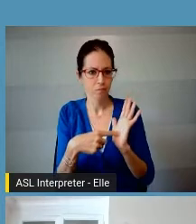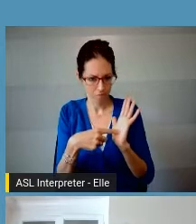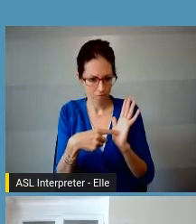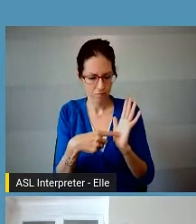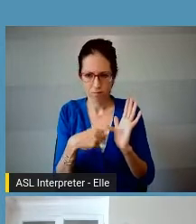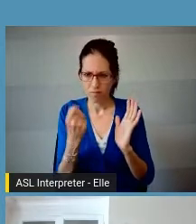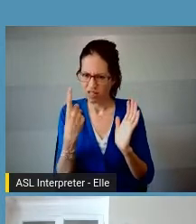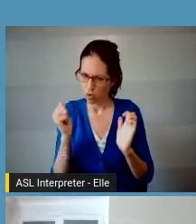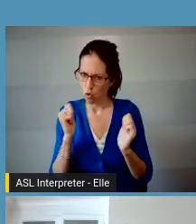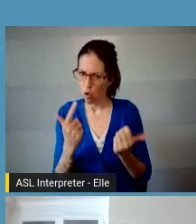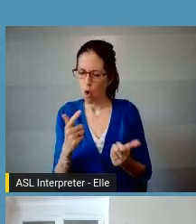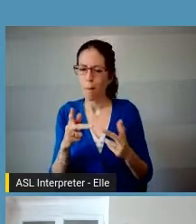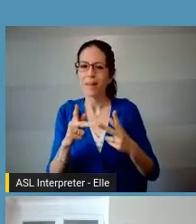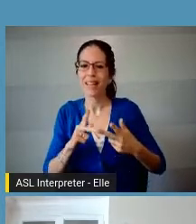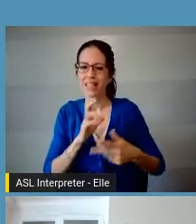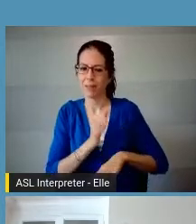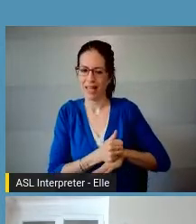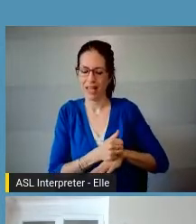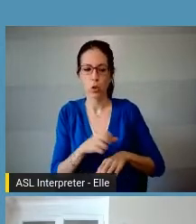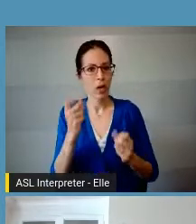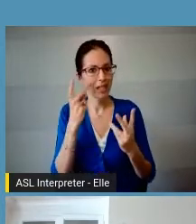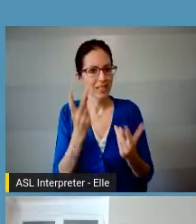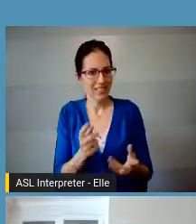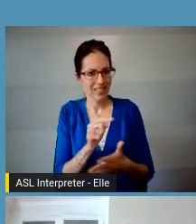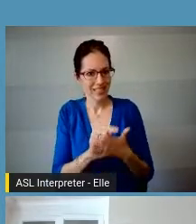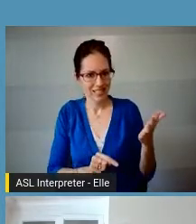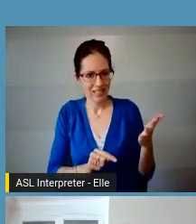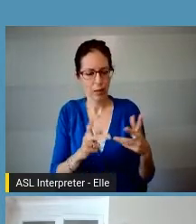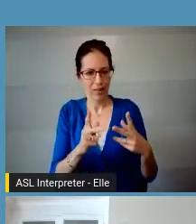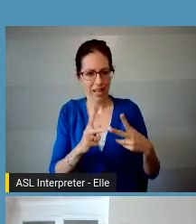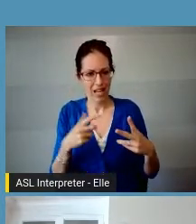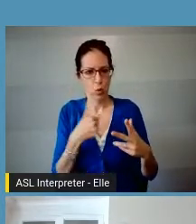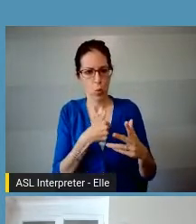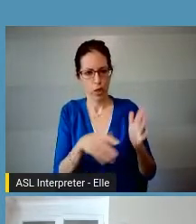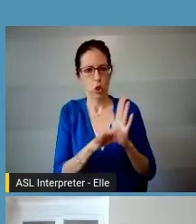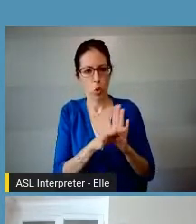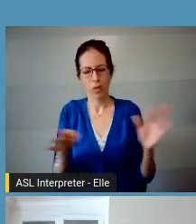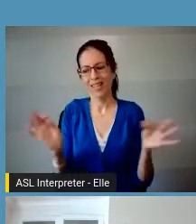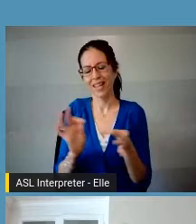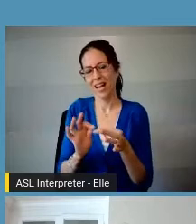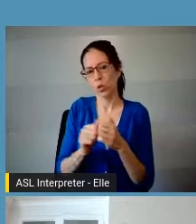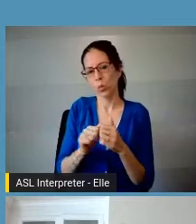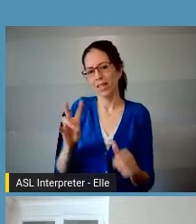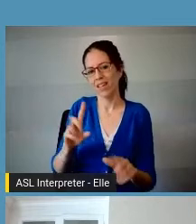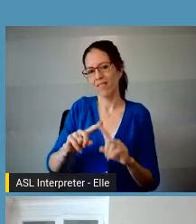you can see the places we chose connecting the seven women's stories and on the right